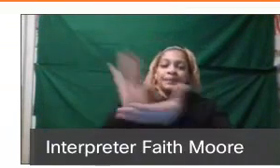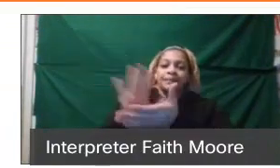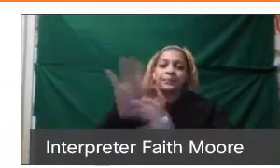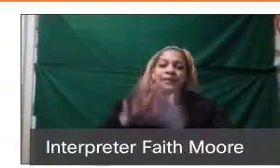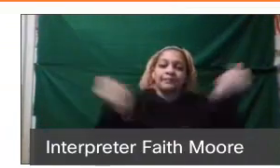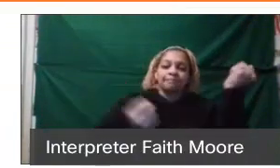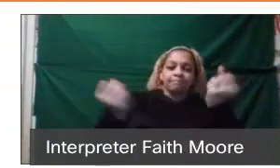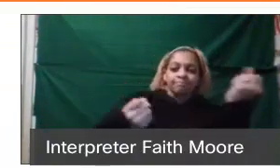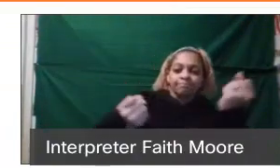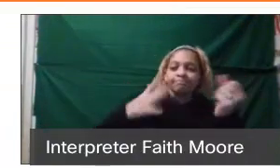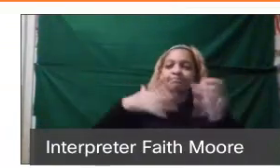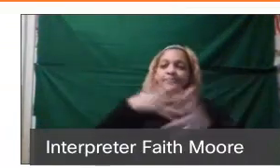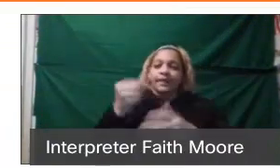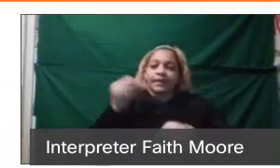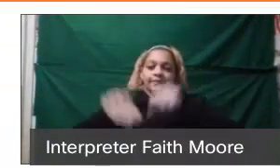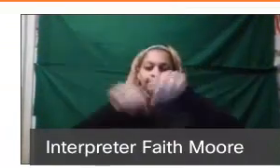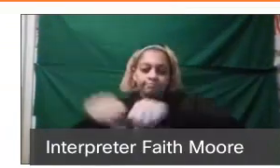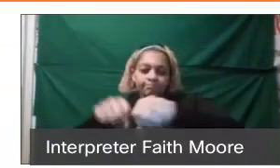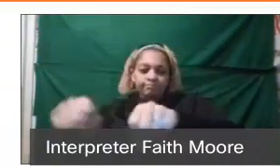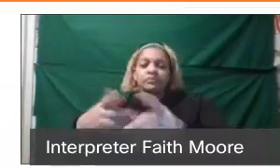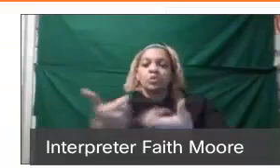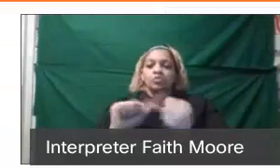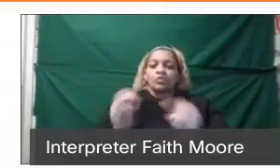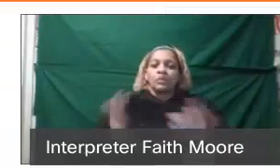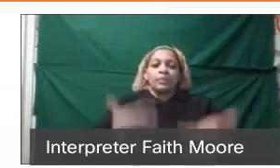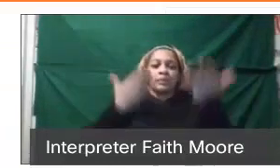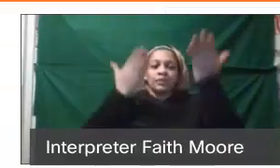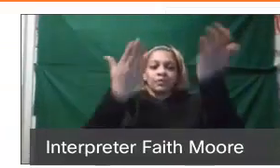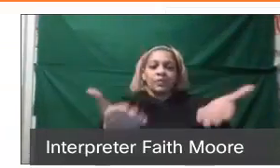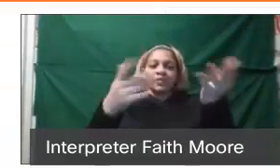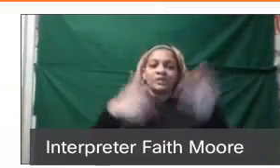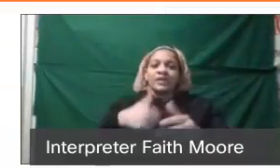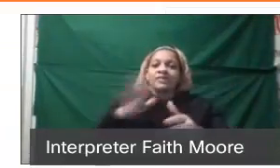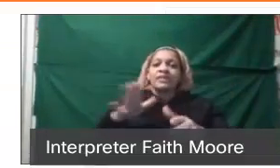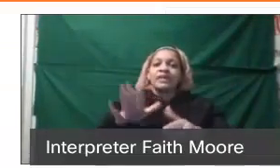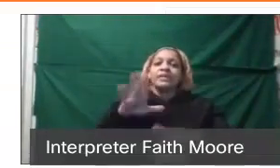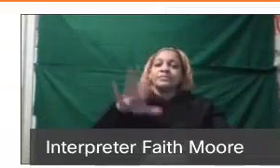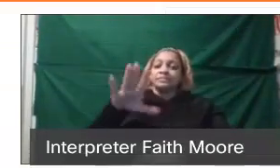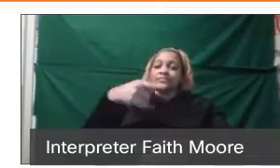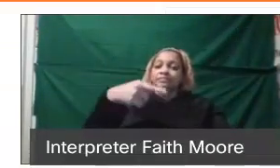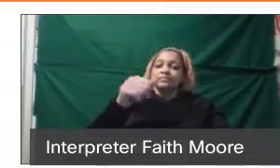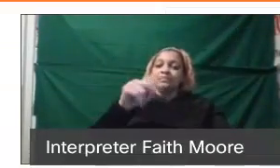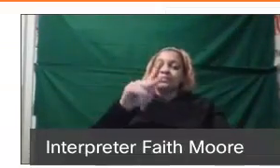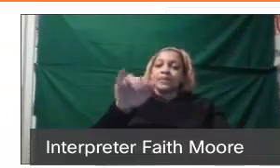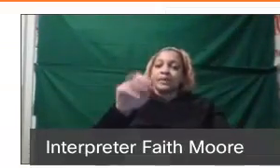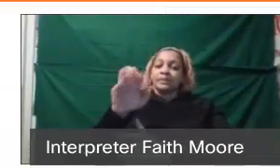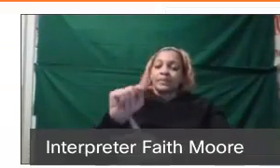We're proposing a continuous asphalt paving surface through the driveways to help indicate hierarchy hierarchy of the trail.